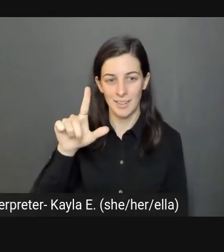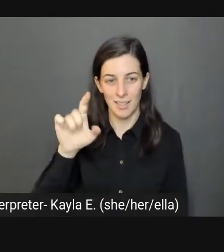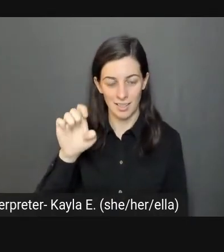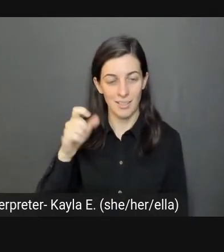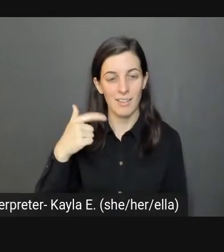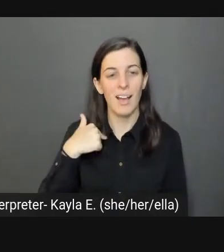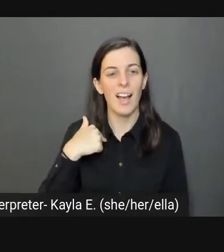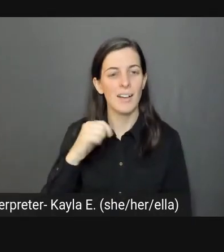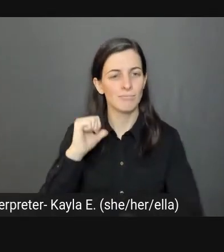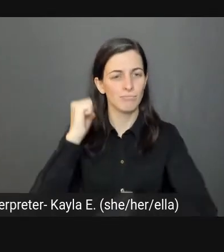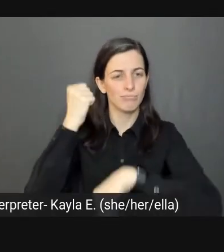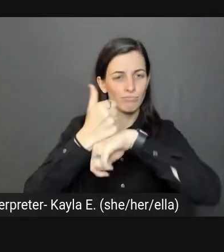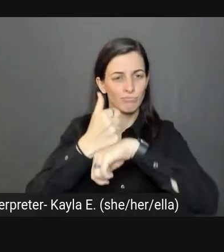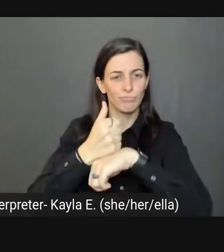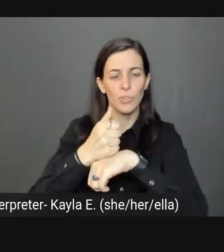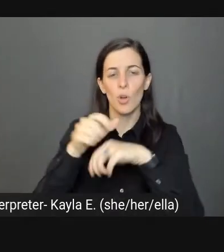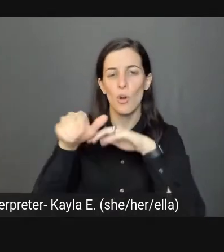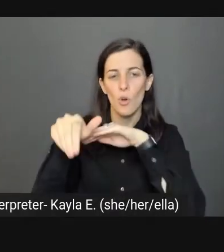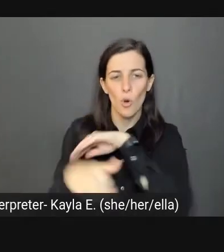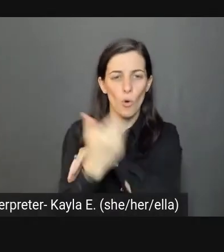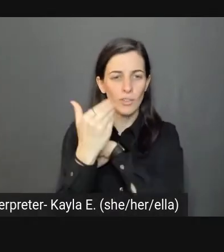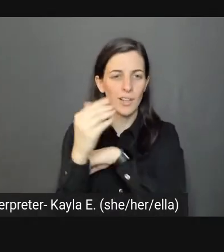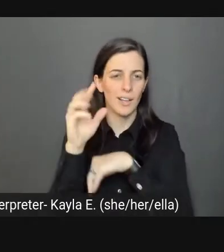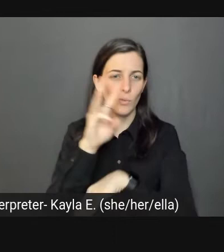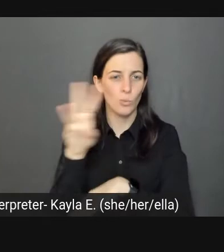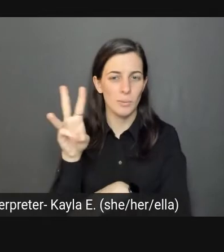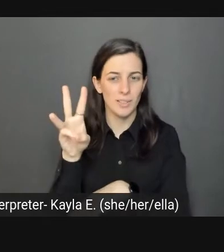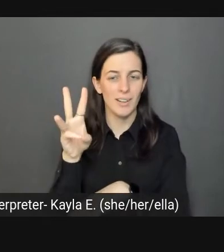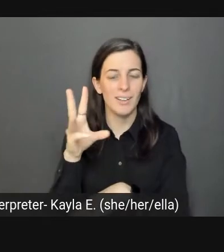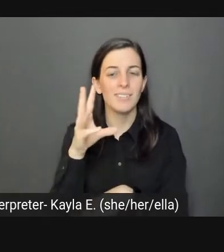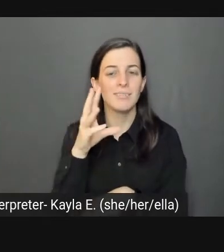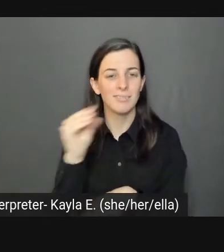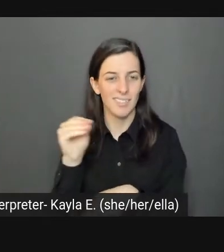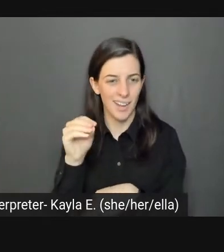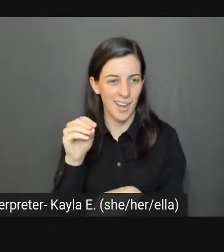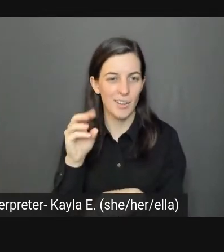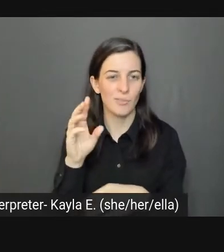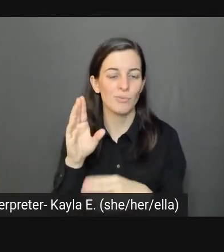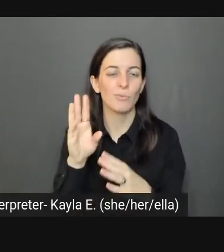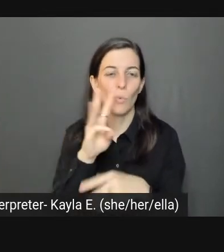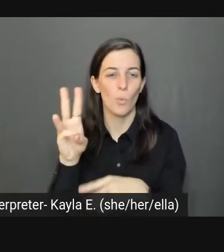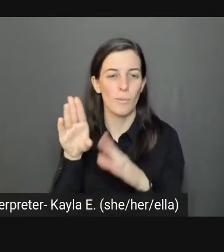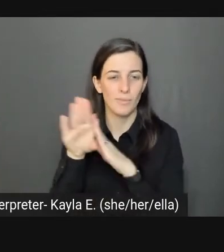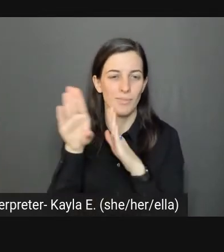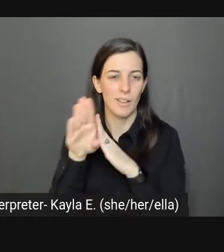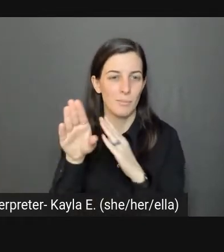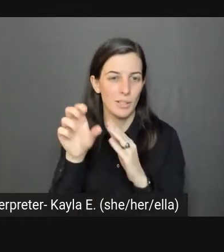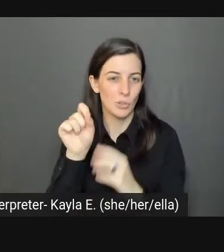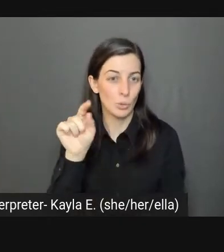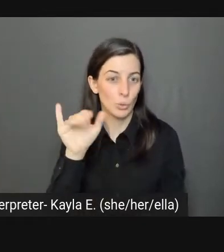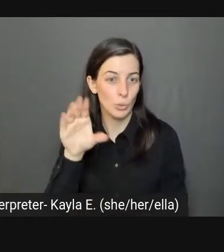and Kinetic Iris Web Development Studio. Thank you for joining us for our next session,